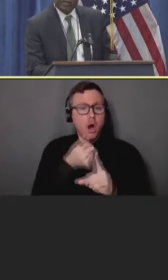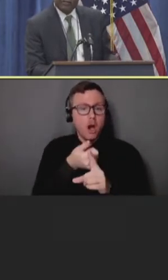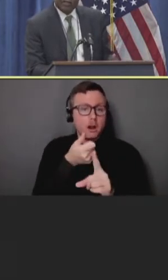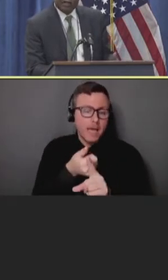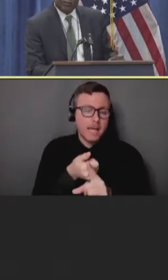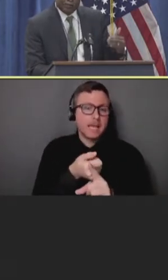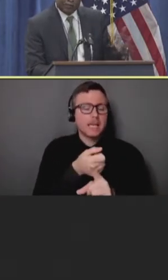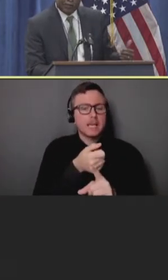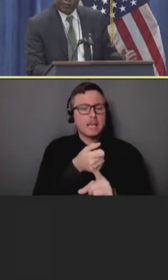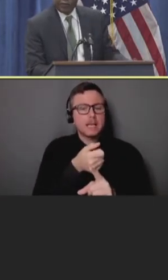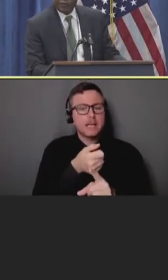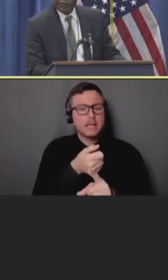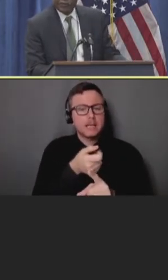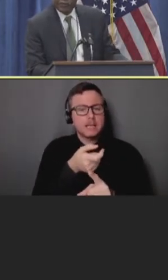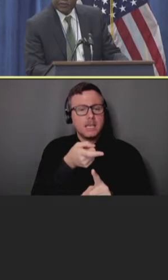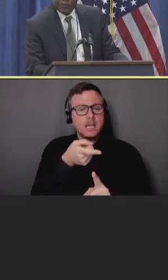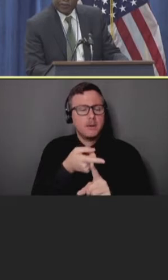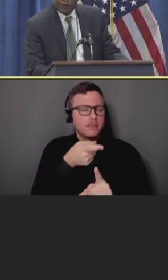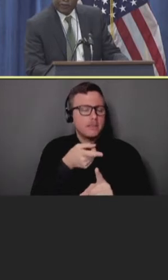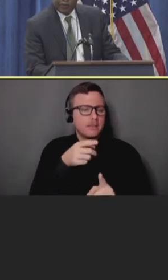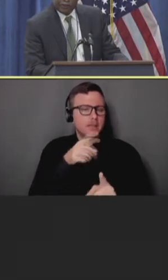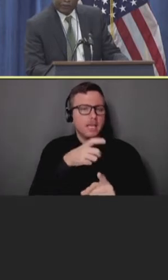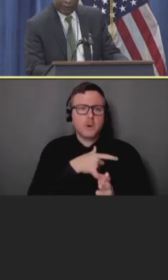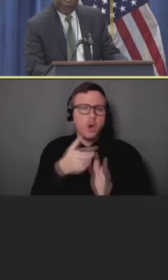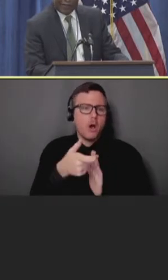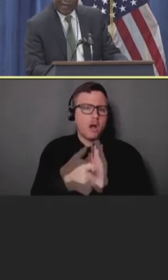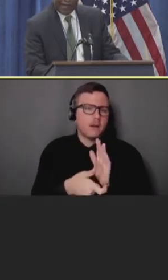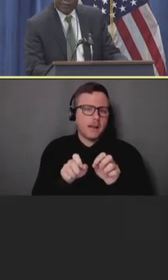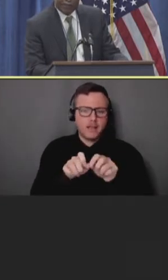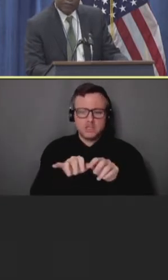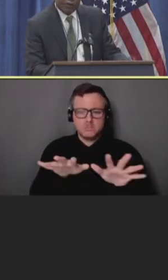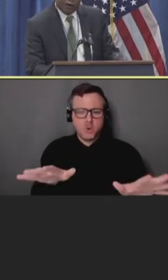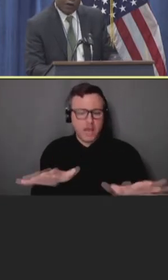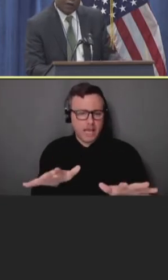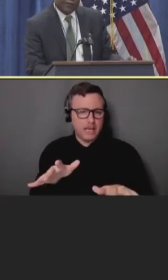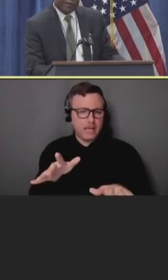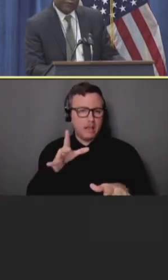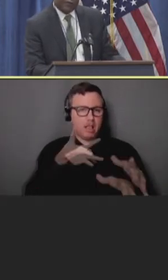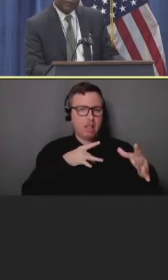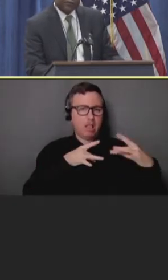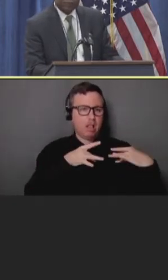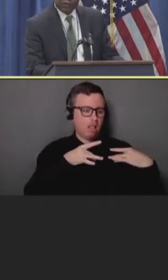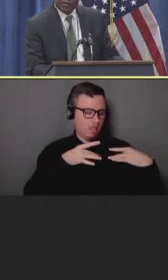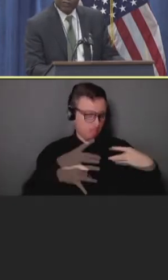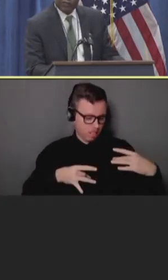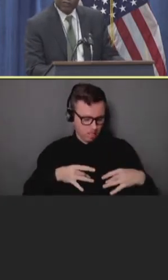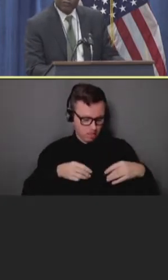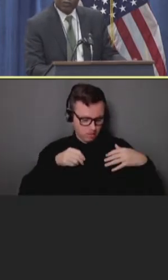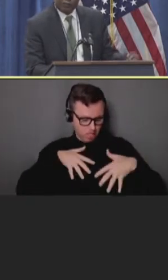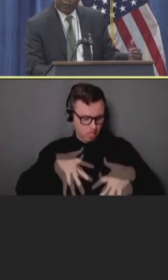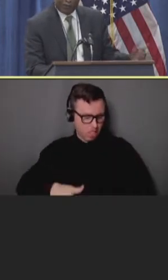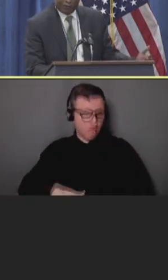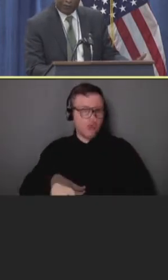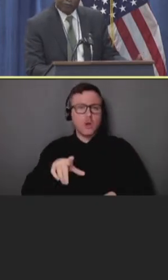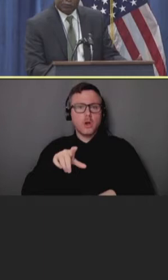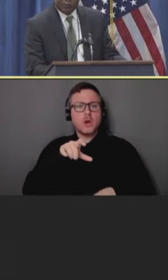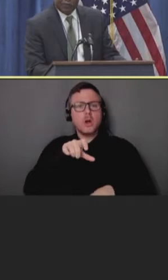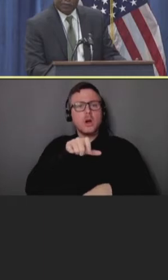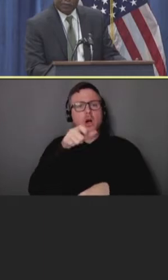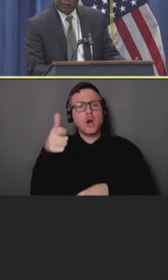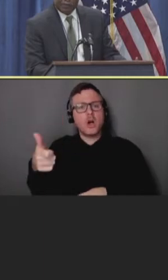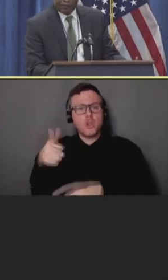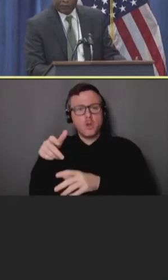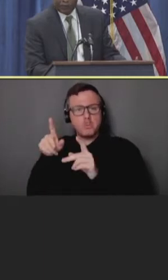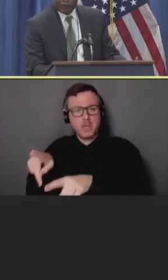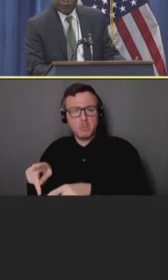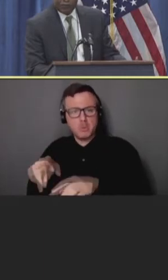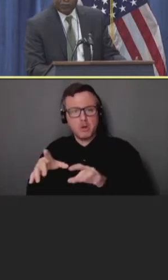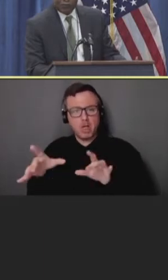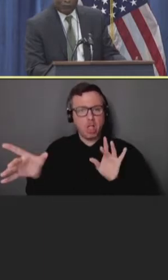to other areas of their anatomy, or they would spread it to more vulnerable individuals who